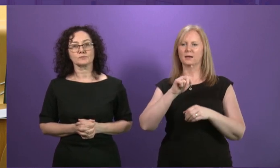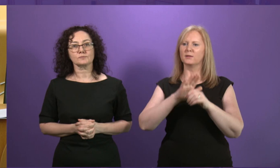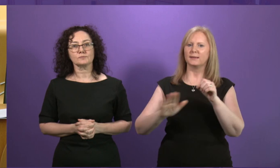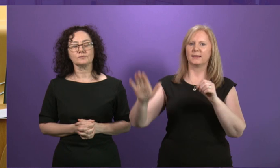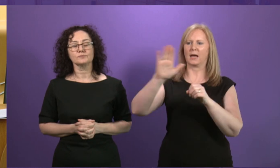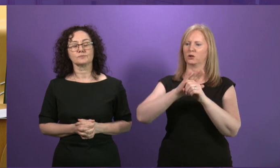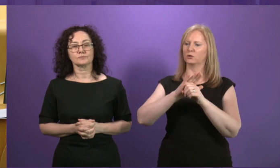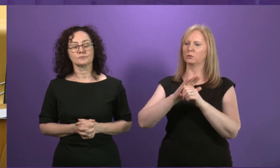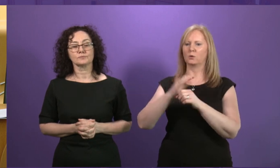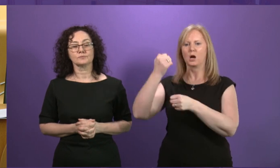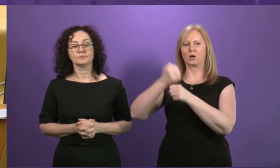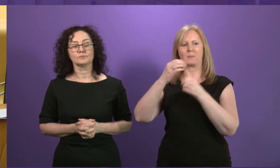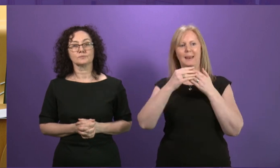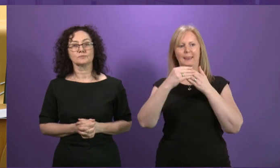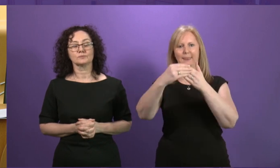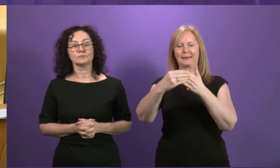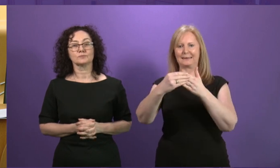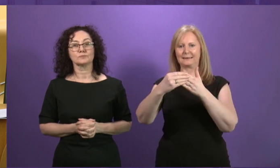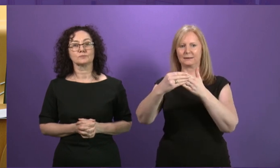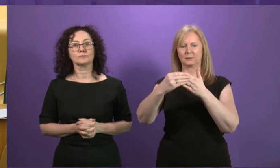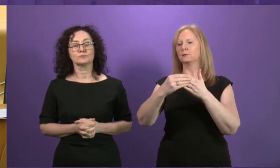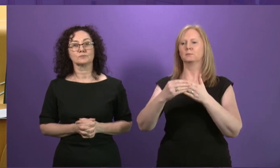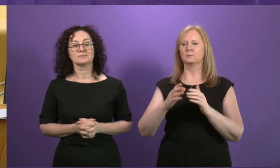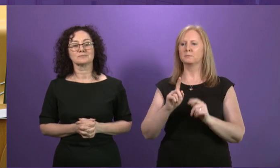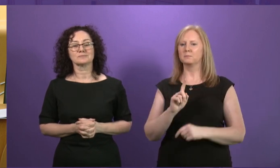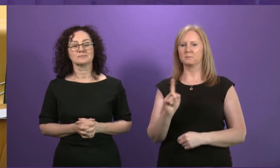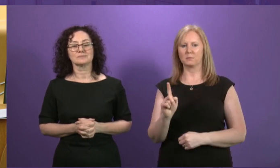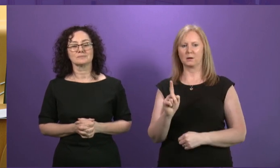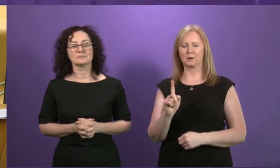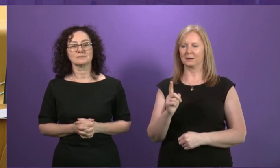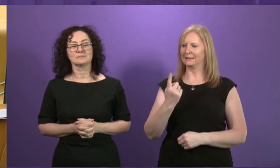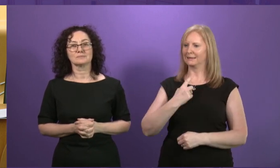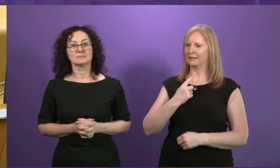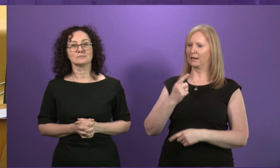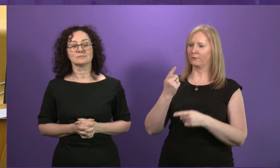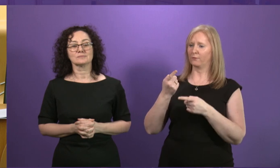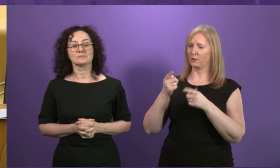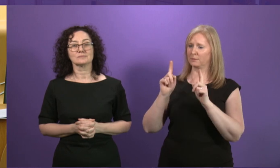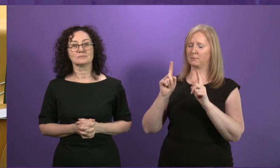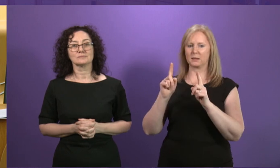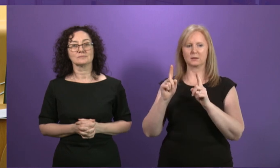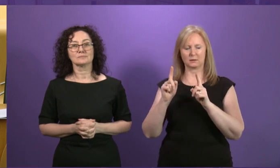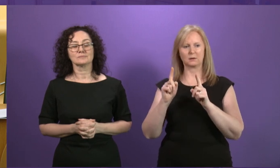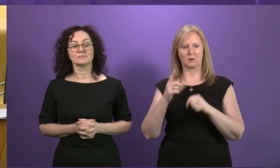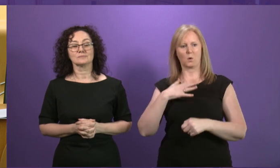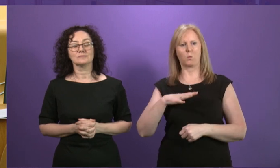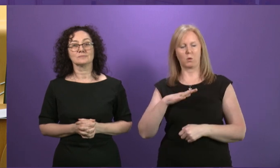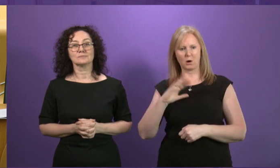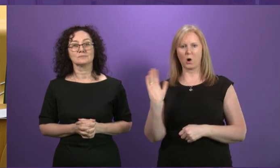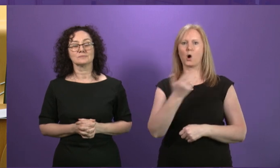leadership. The piecemeal approach will not deliver what I know both I and the First Minister want, which is for all children to have safe streets.